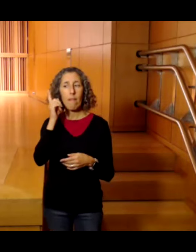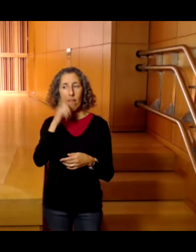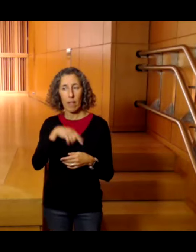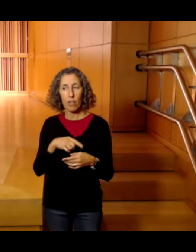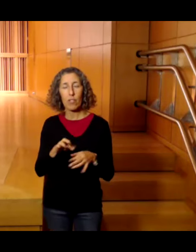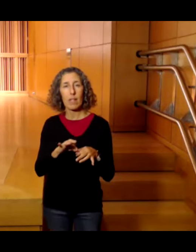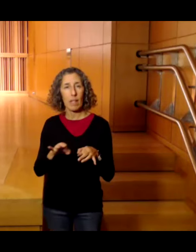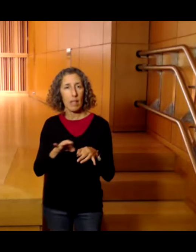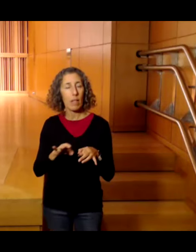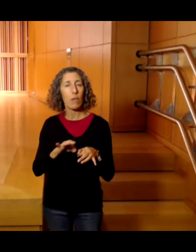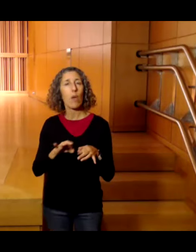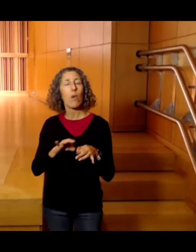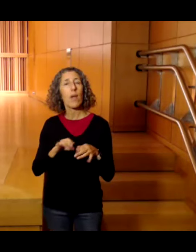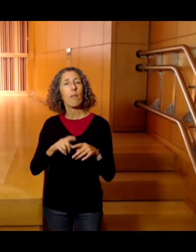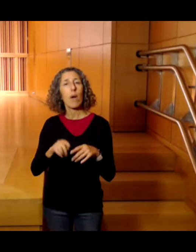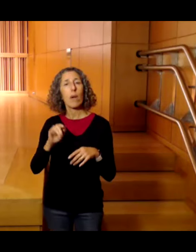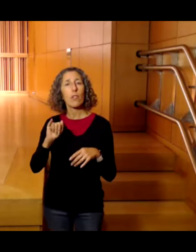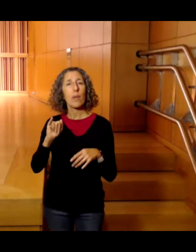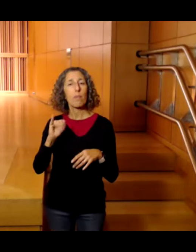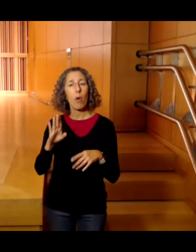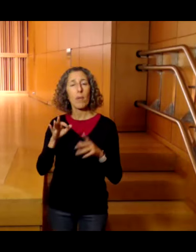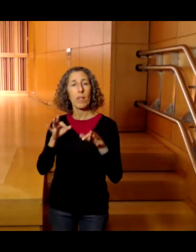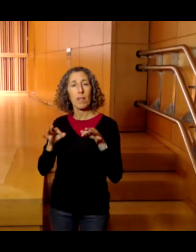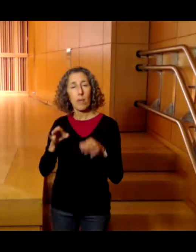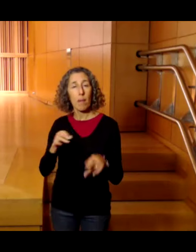Instead, Baldwin describes Billy as just another Harlem hustler.